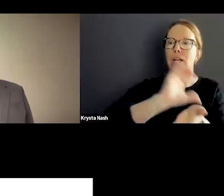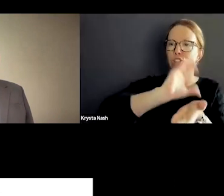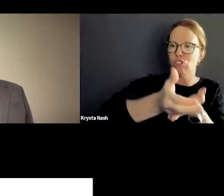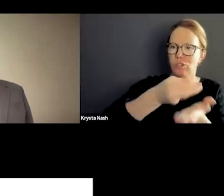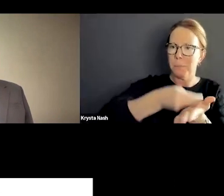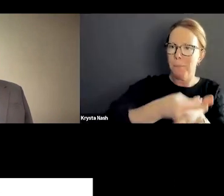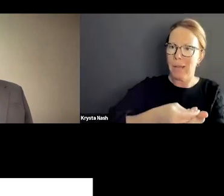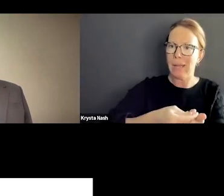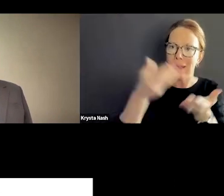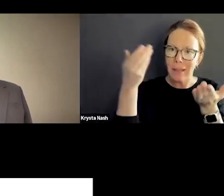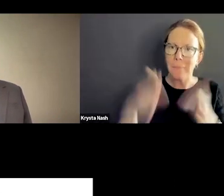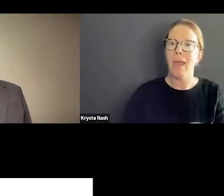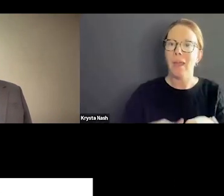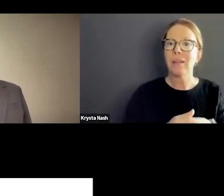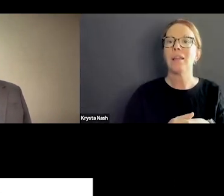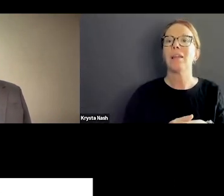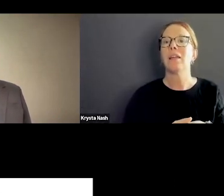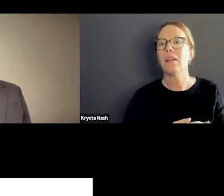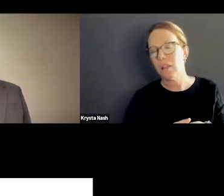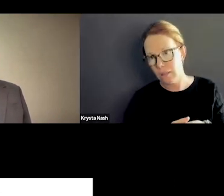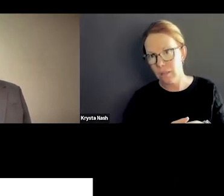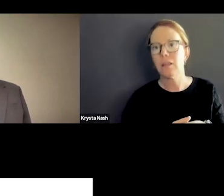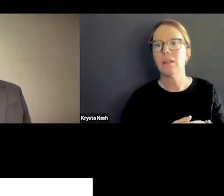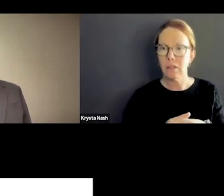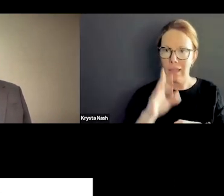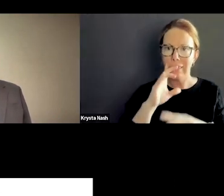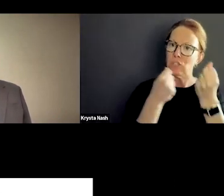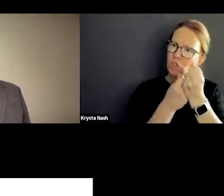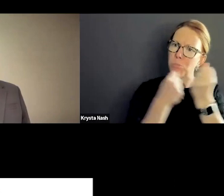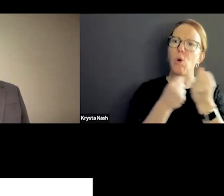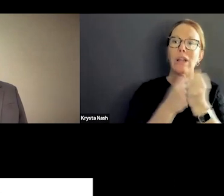they were they they argued or, supported that they were chasing their losses.